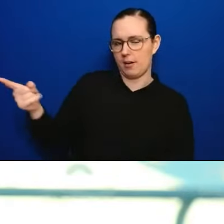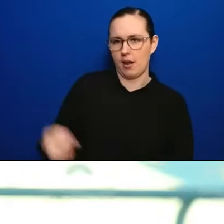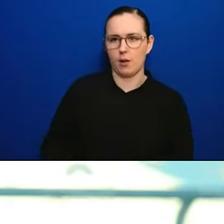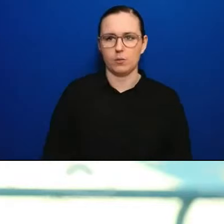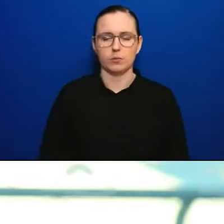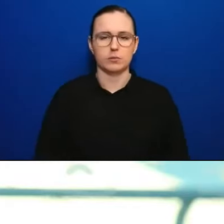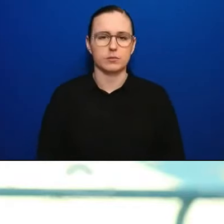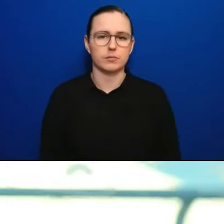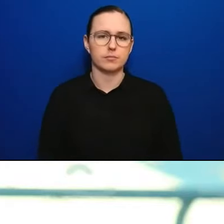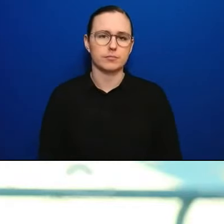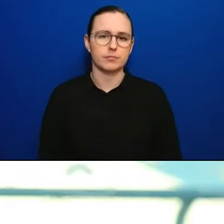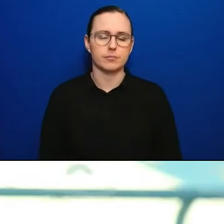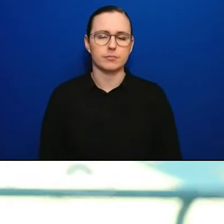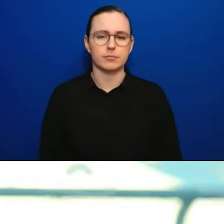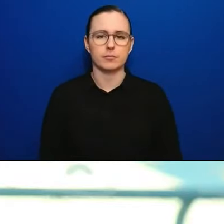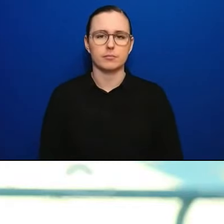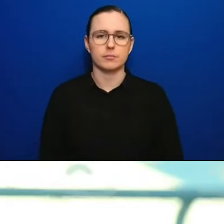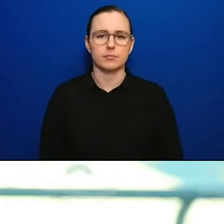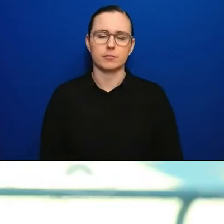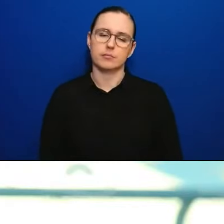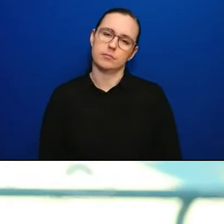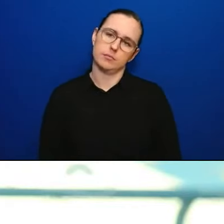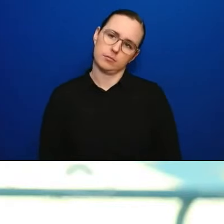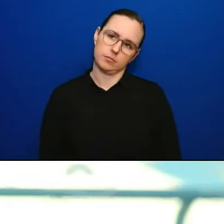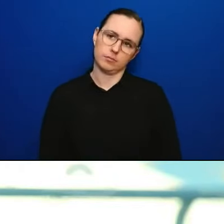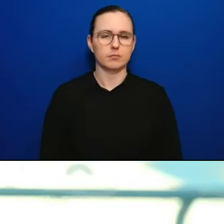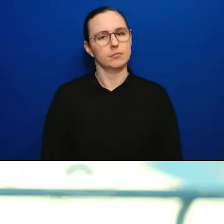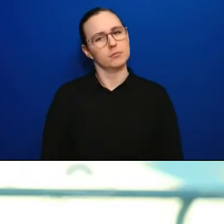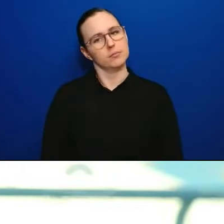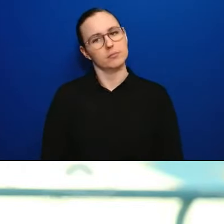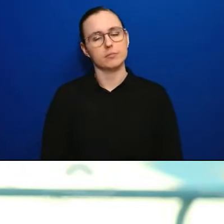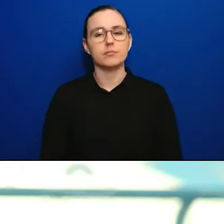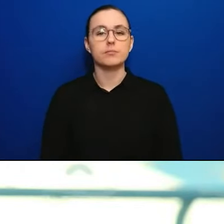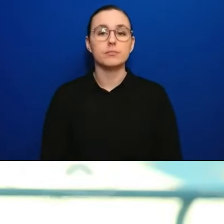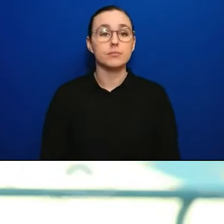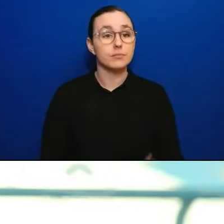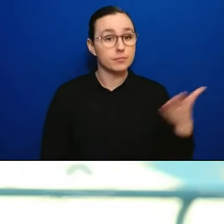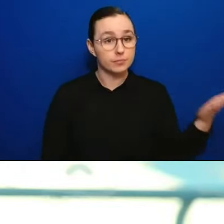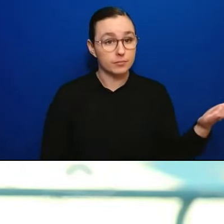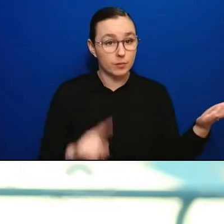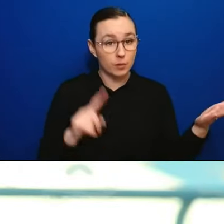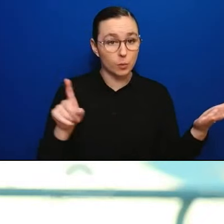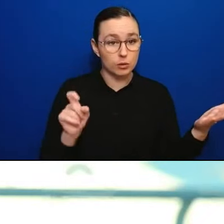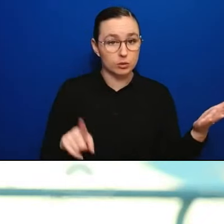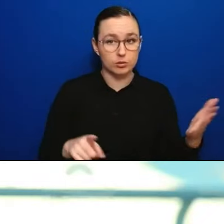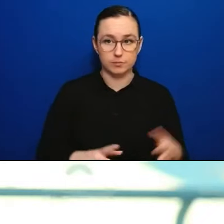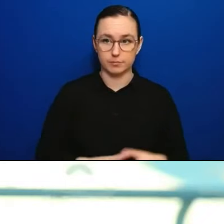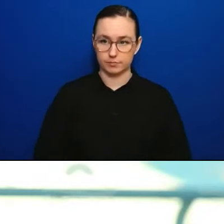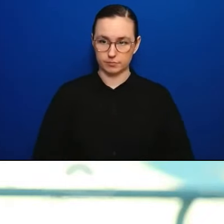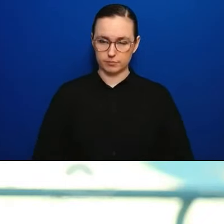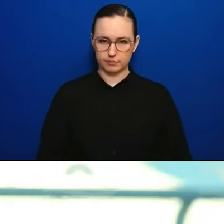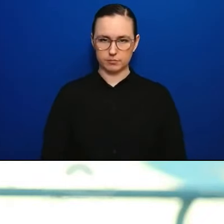And I know they are reviewing those in the next few weeks.